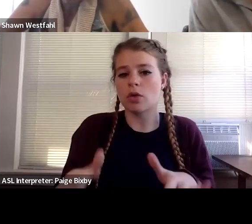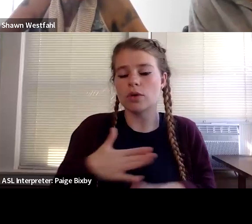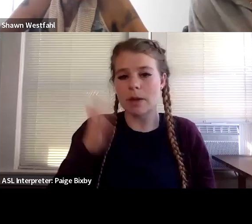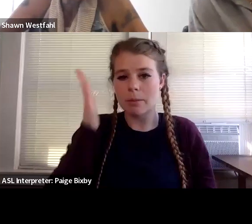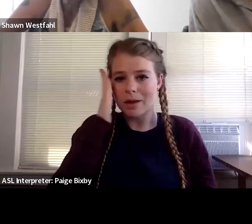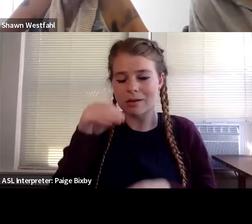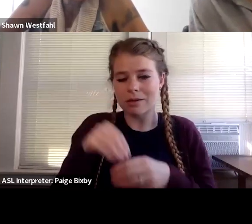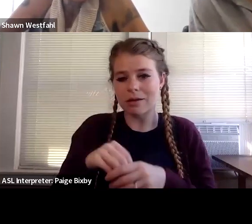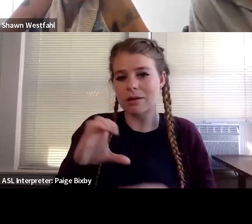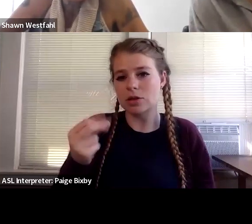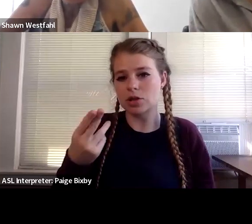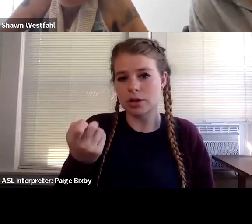and be able to get my housing.